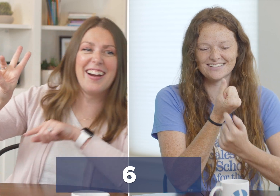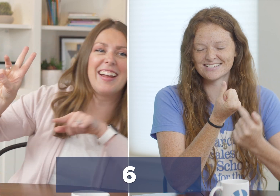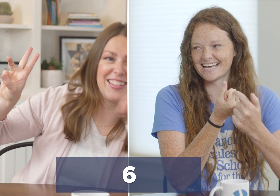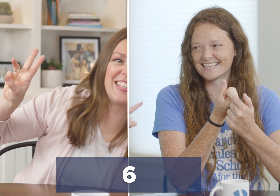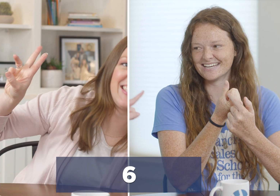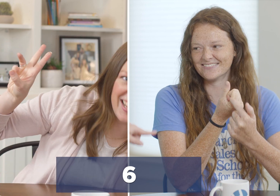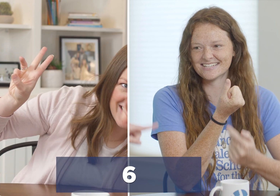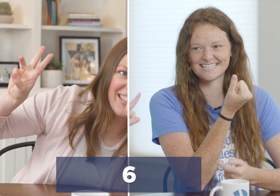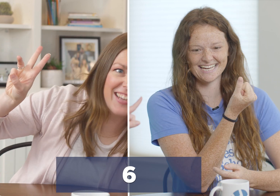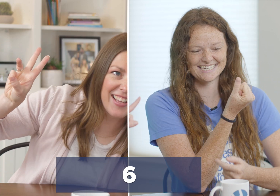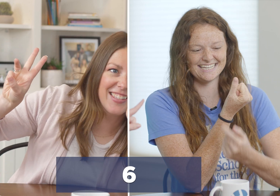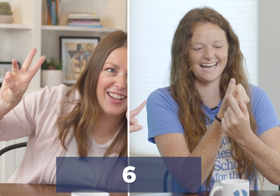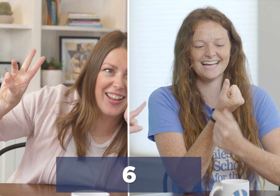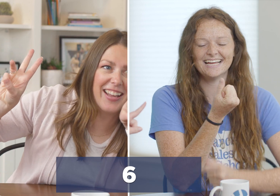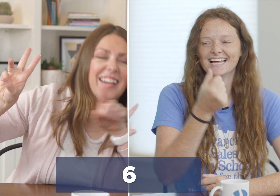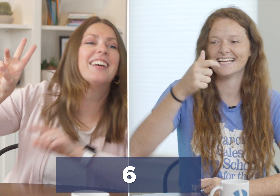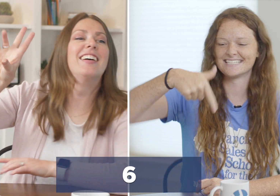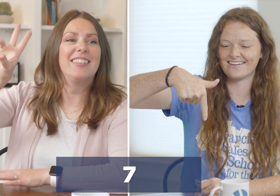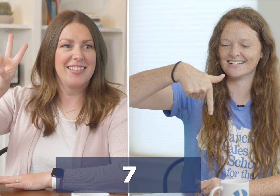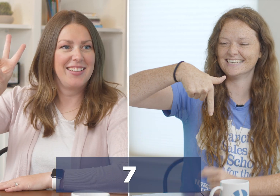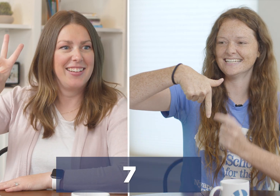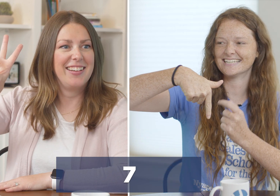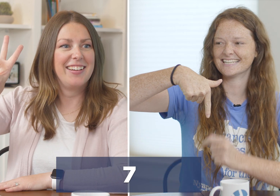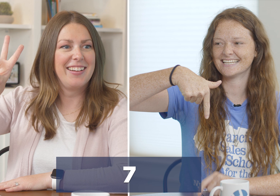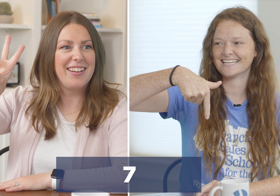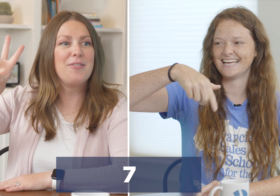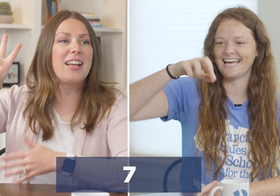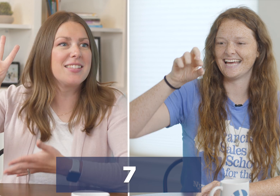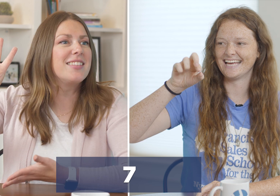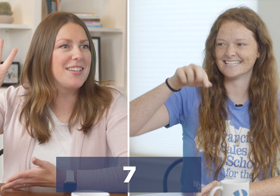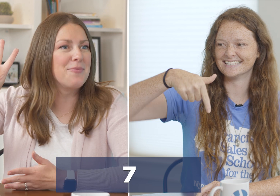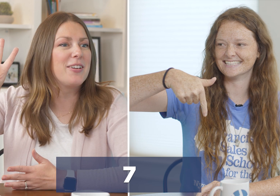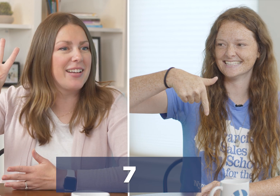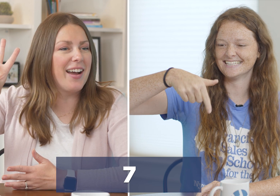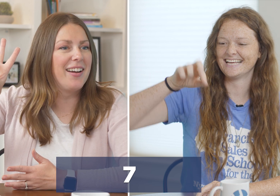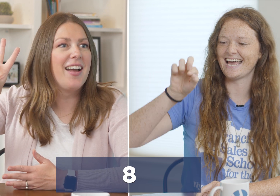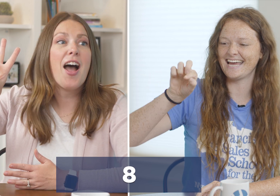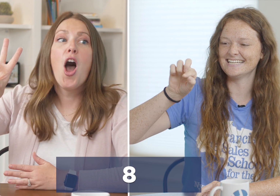it's like the numbers say yes. Yeah. Okay. Seven because. Yeah, eight.